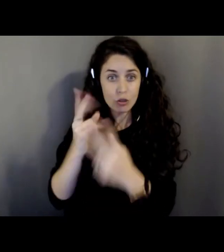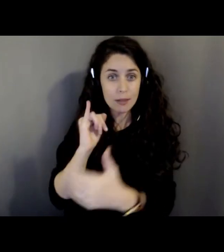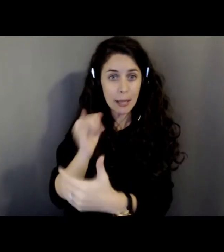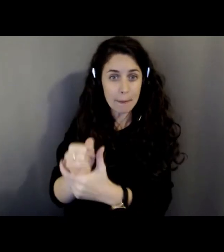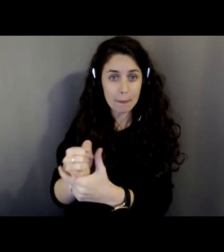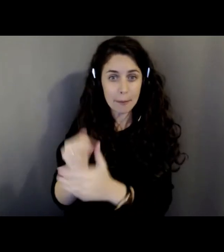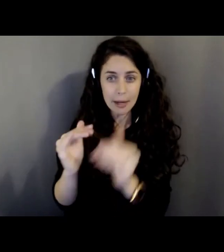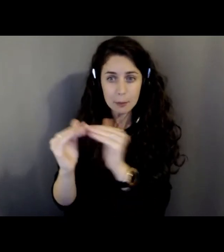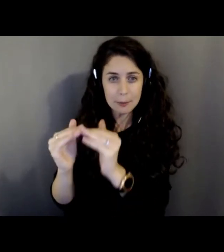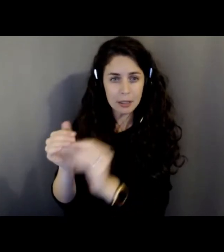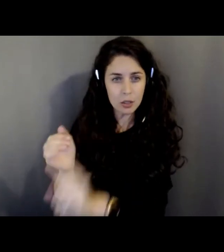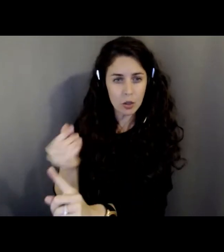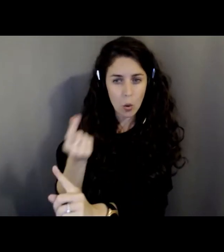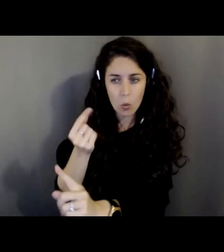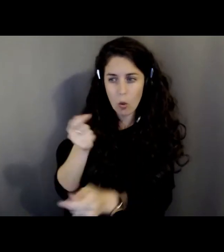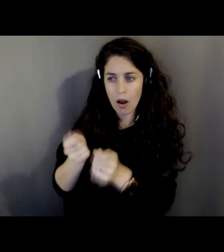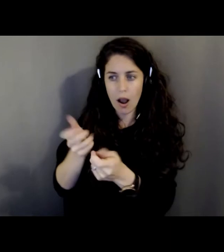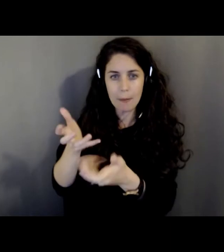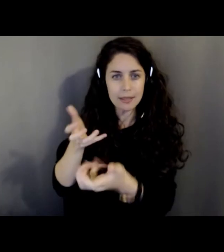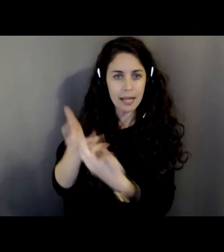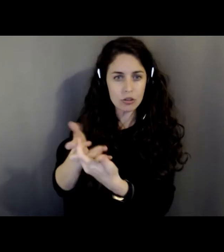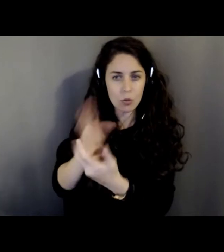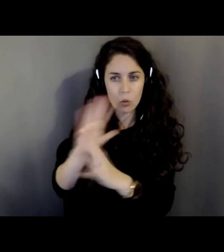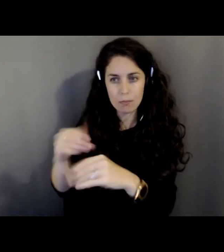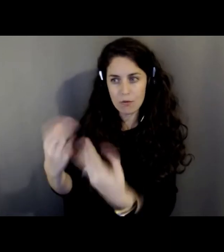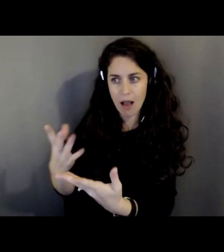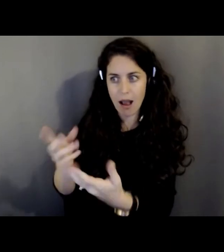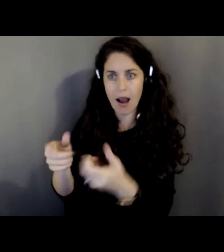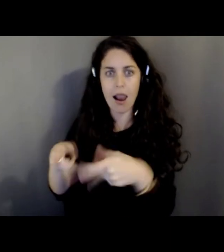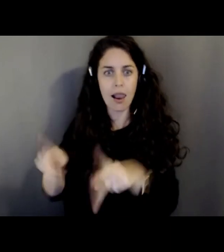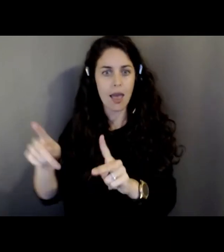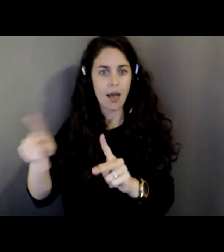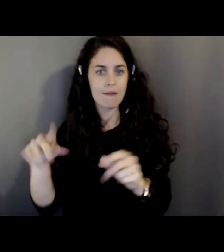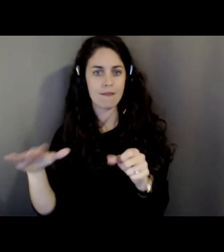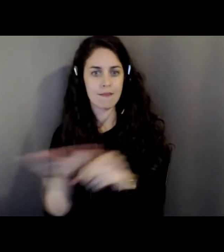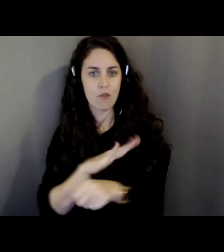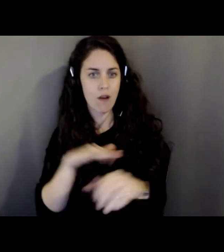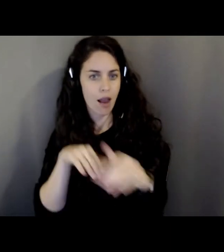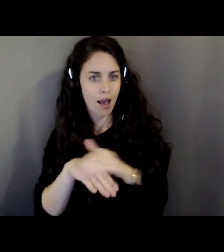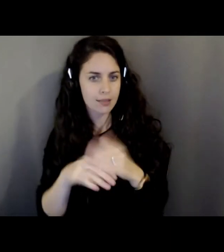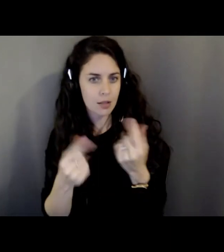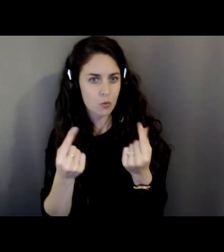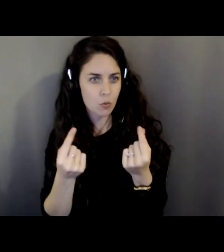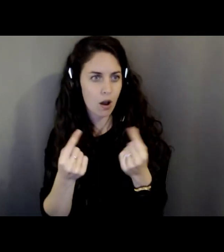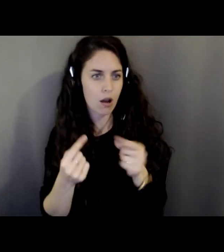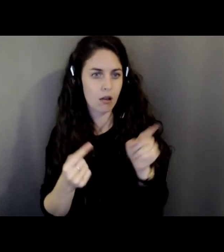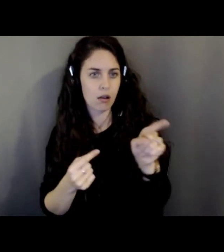would need for full access, or what might be an accommodation that someone with a physical